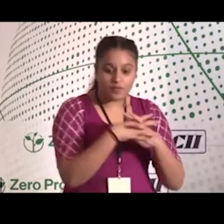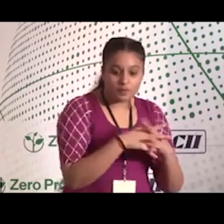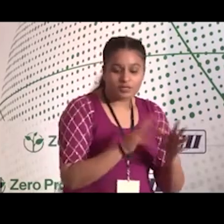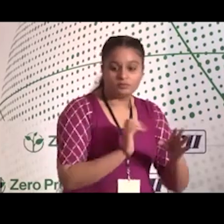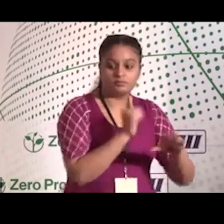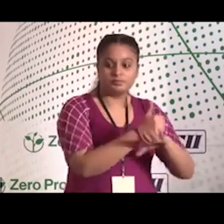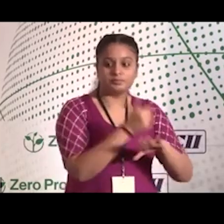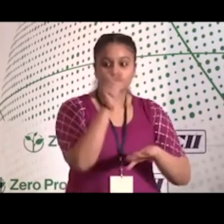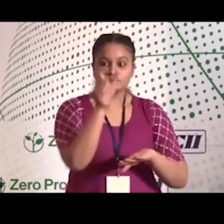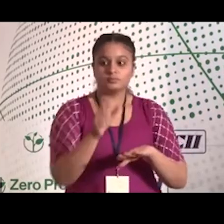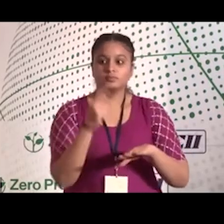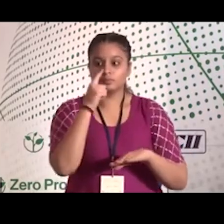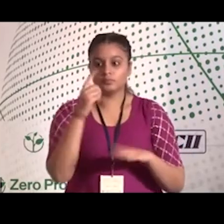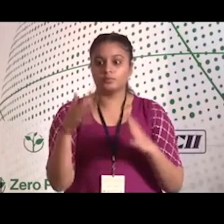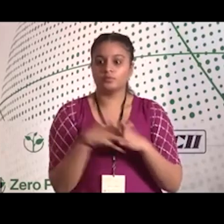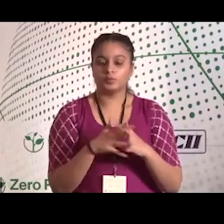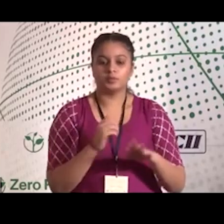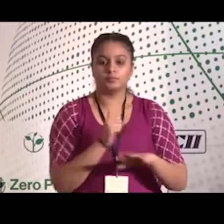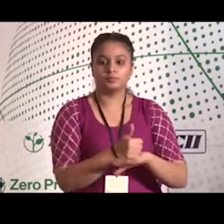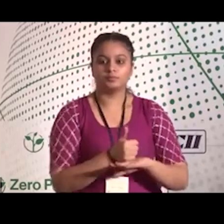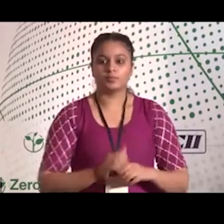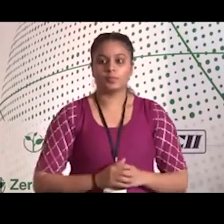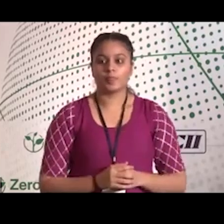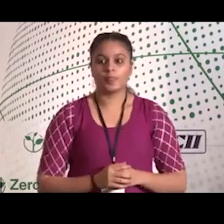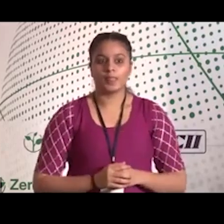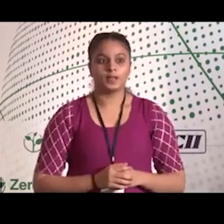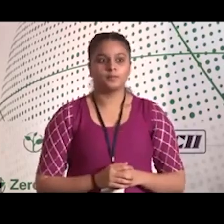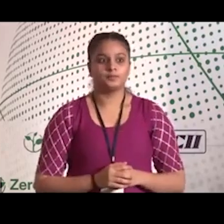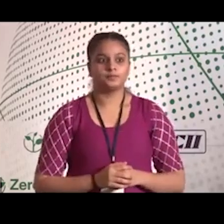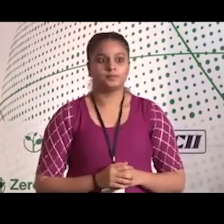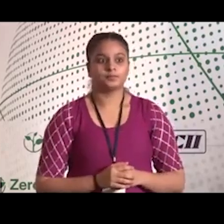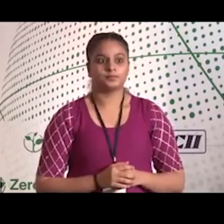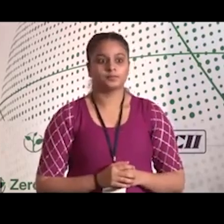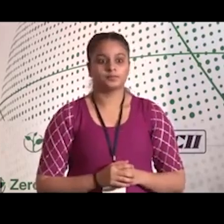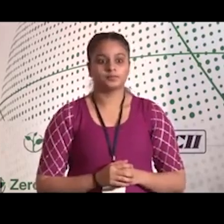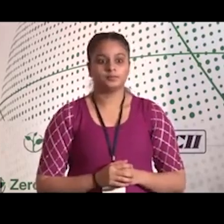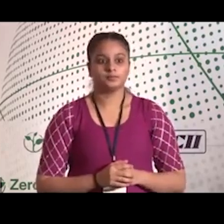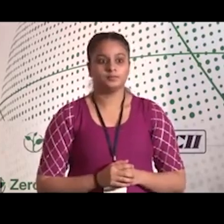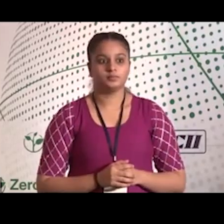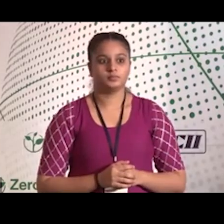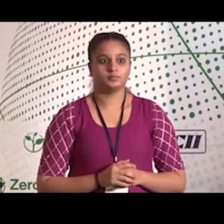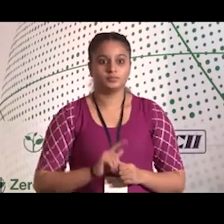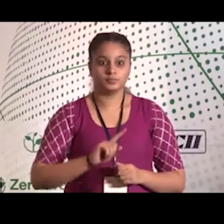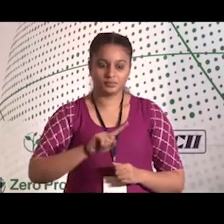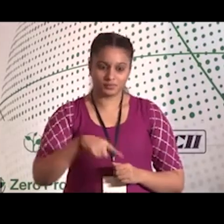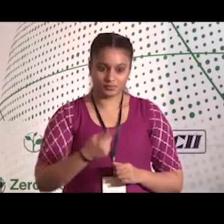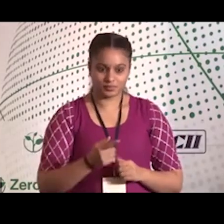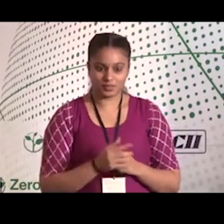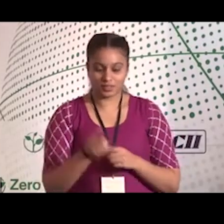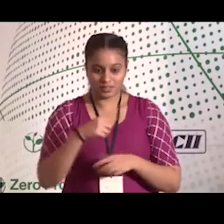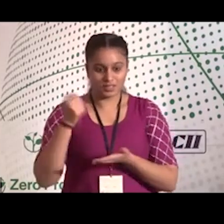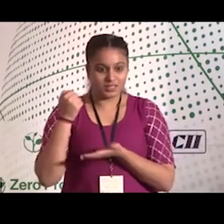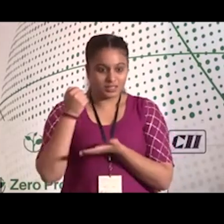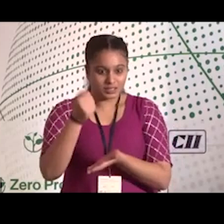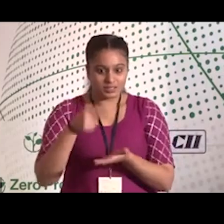So that's the largest is then when there is a grant available, there are donors interested